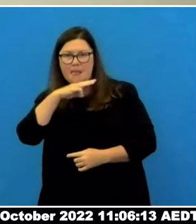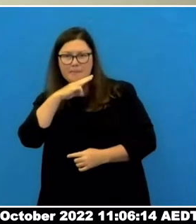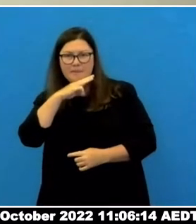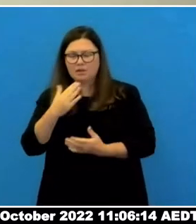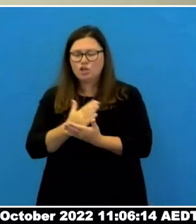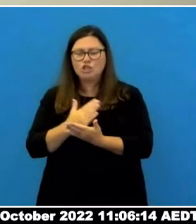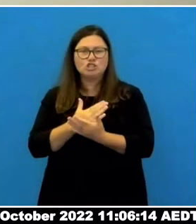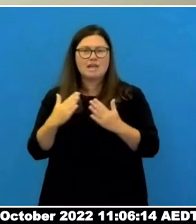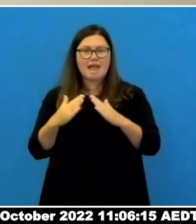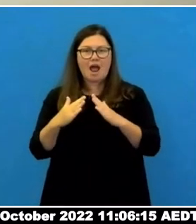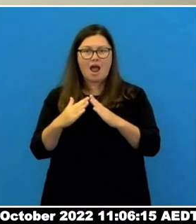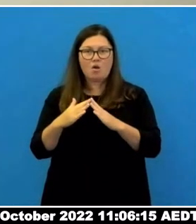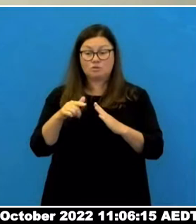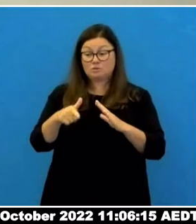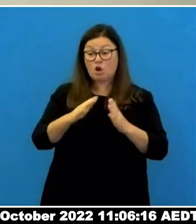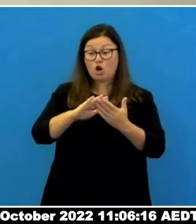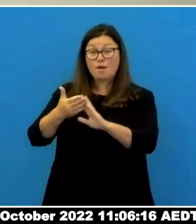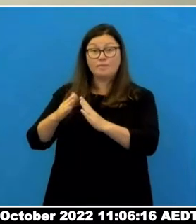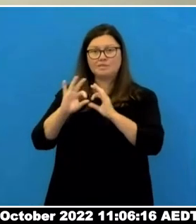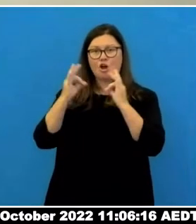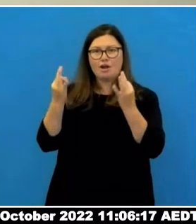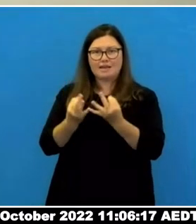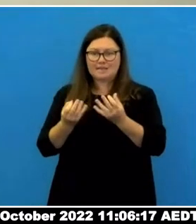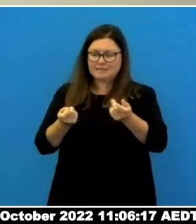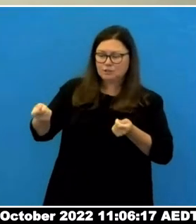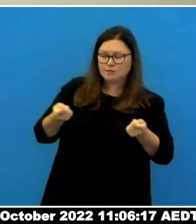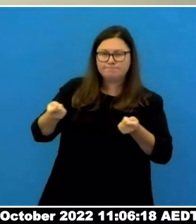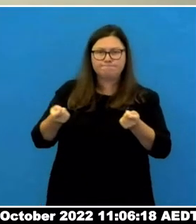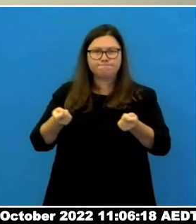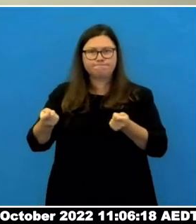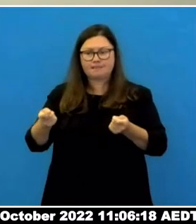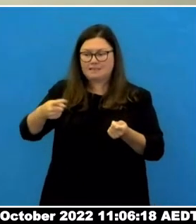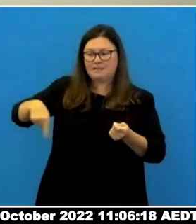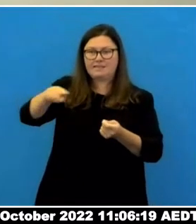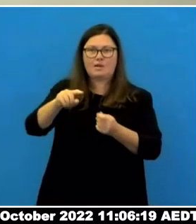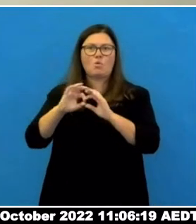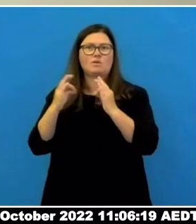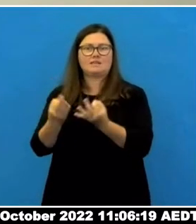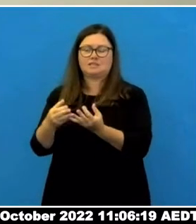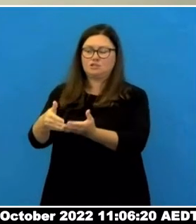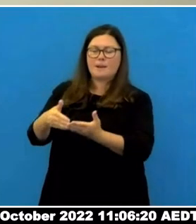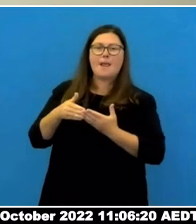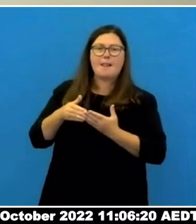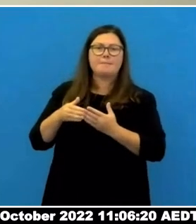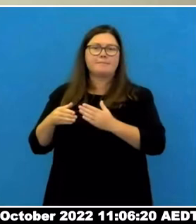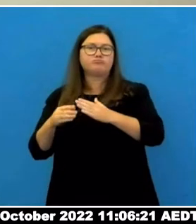that helps asylum seekers and refugees. I only stayed here for approximately two weeks."